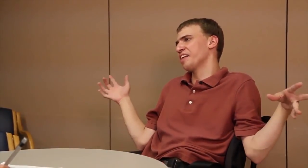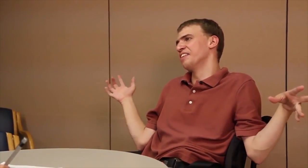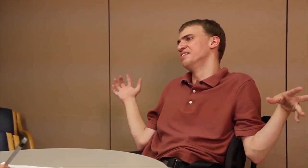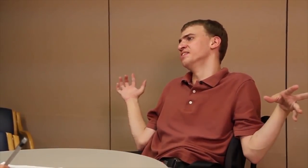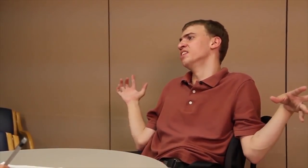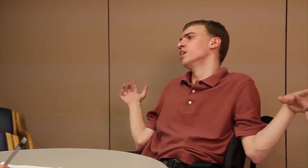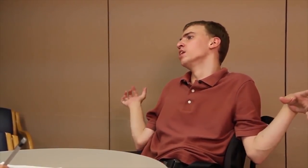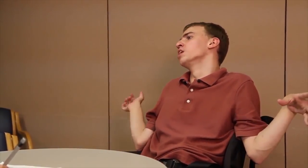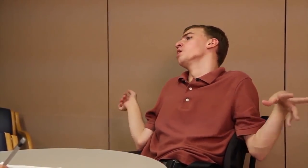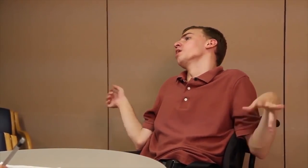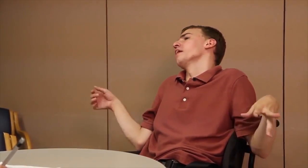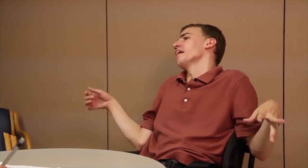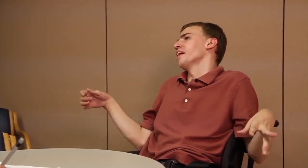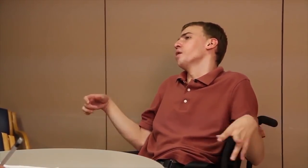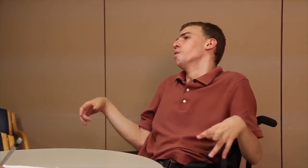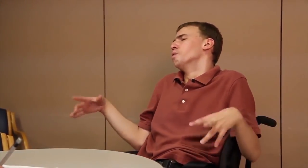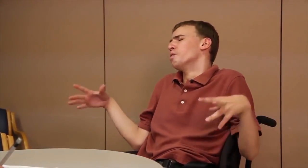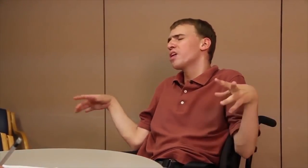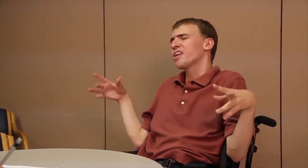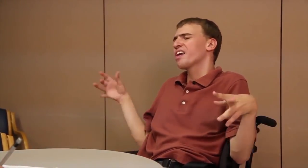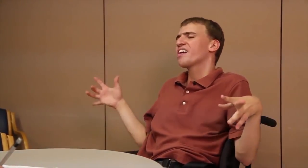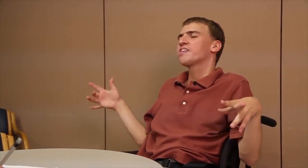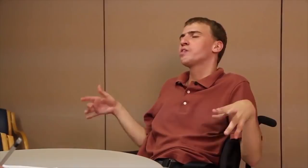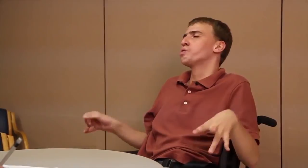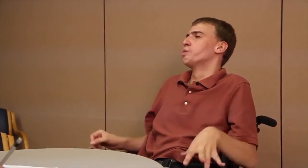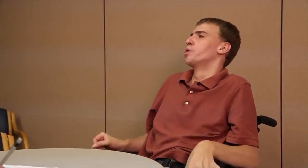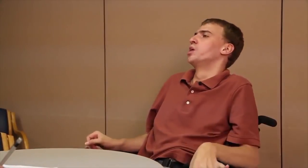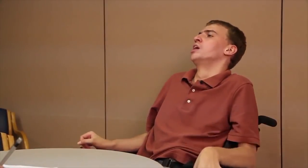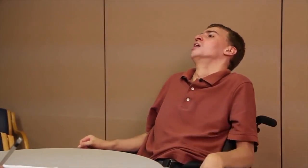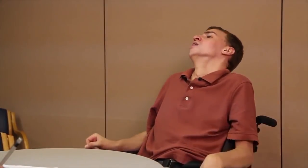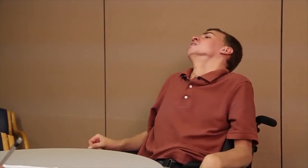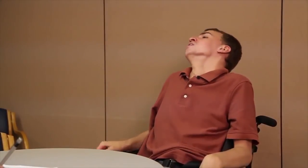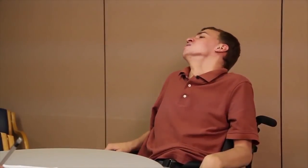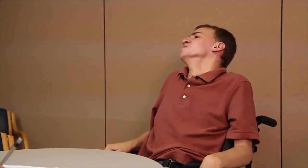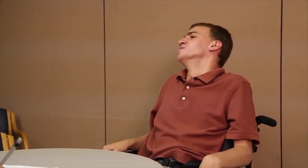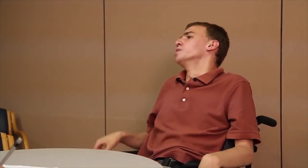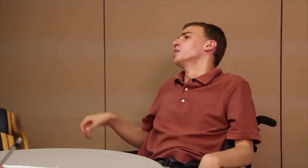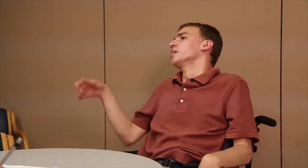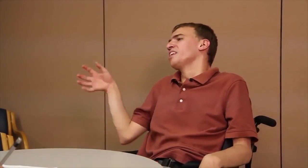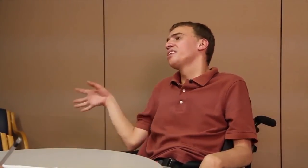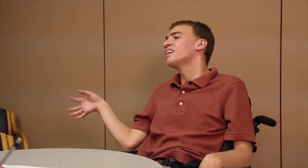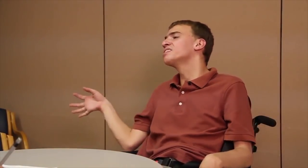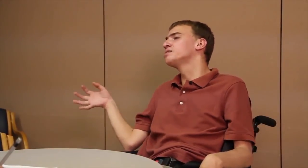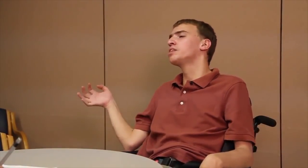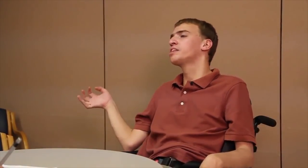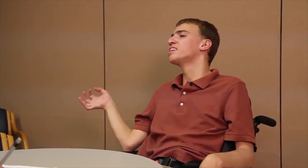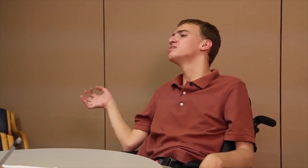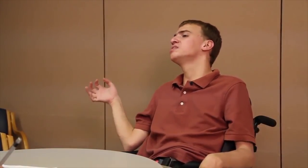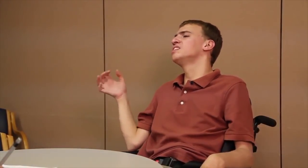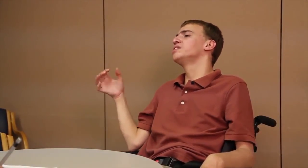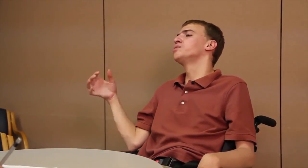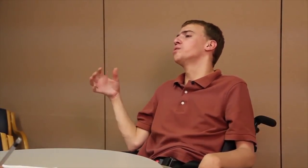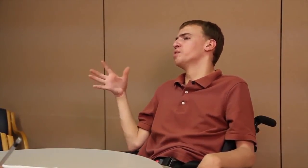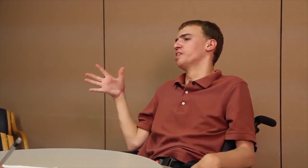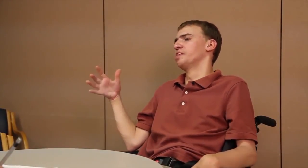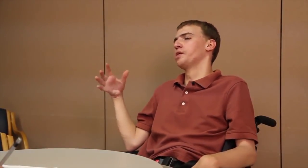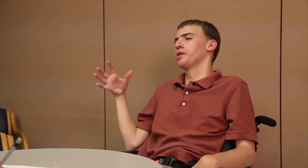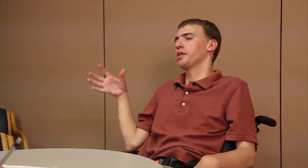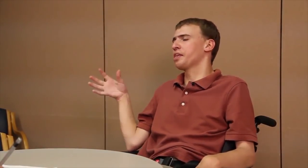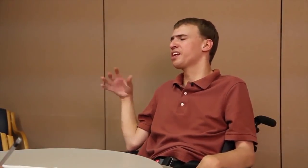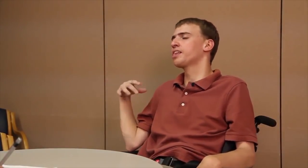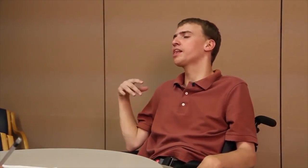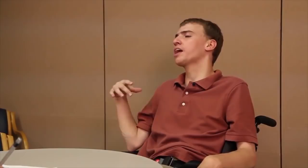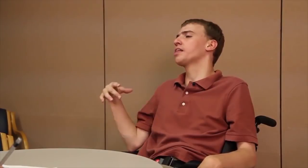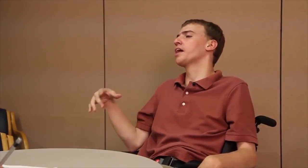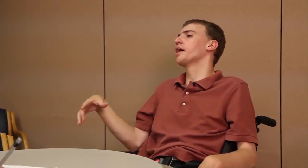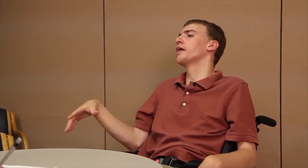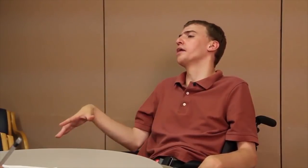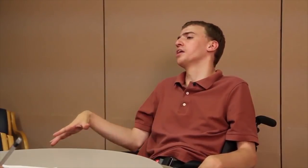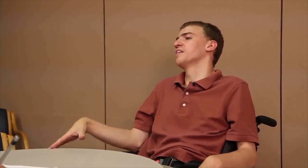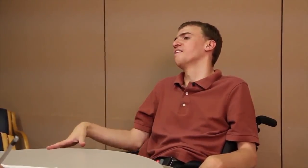if - what the options were for contraception or things like that.